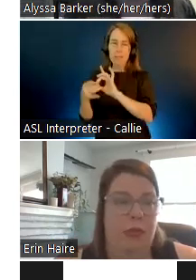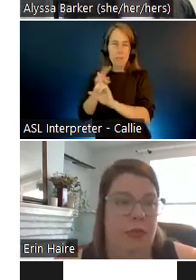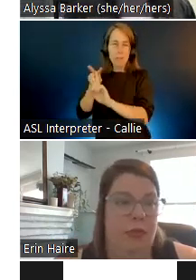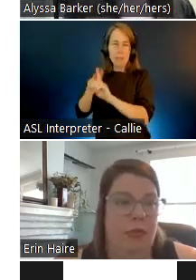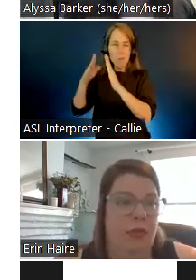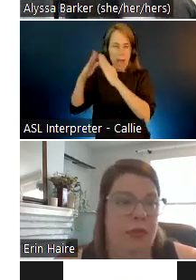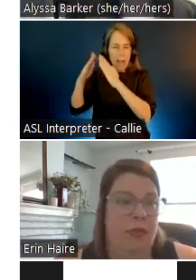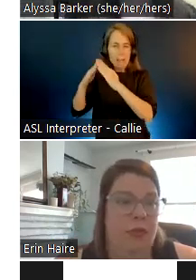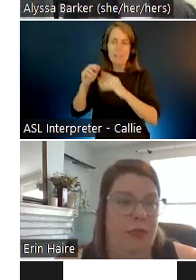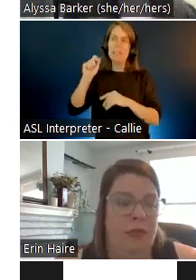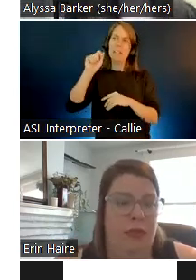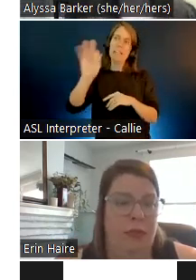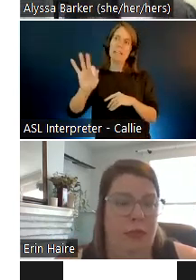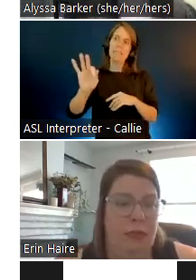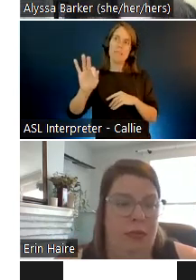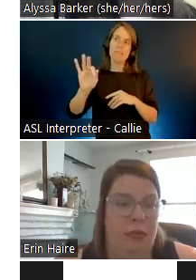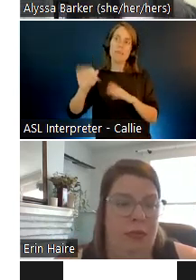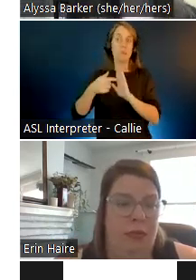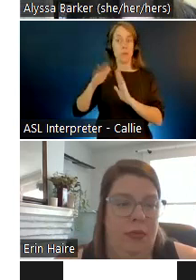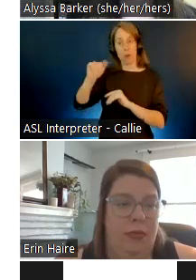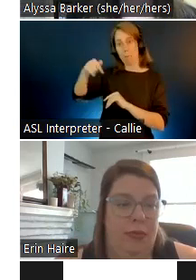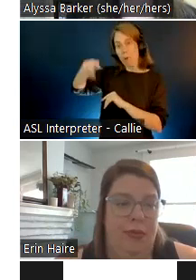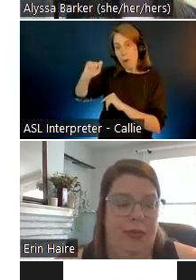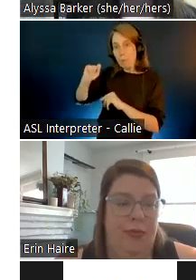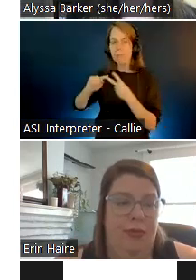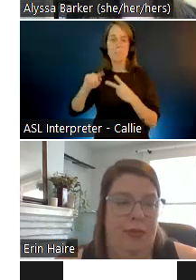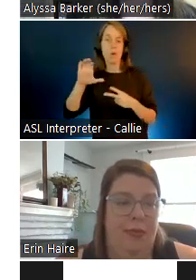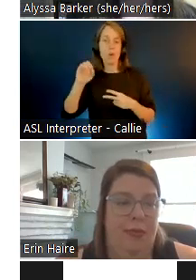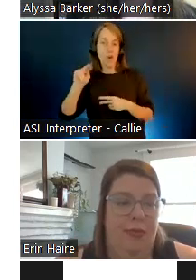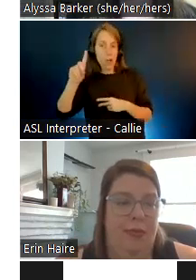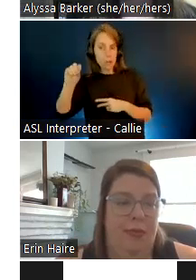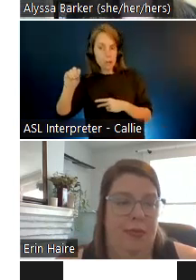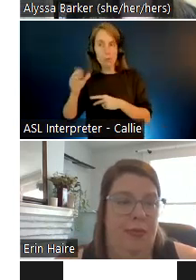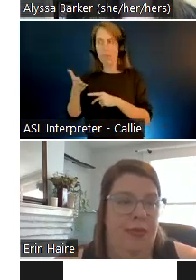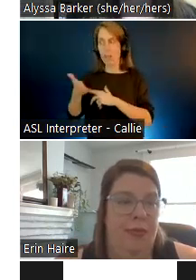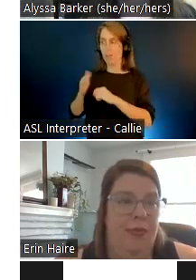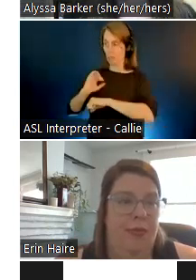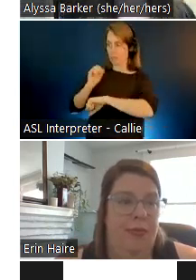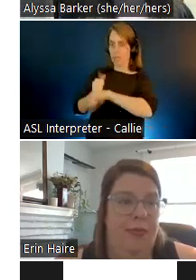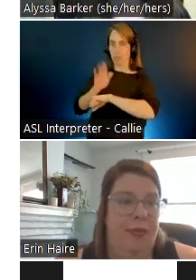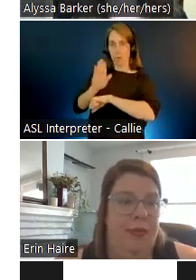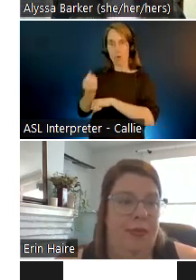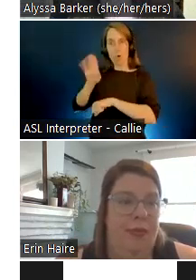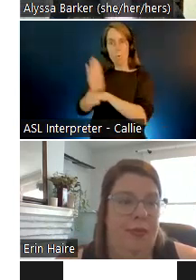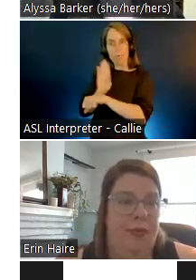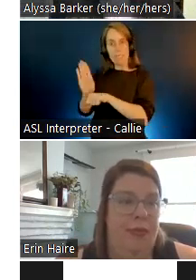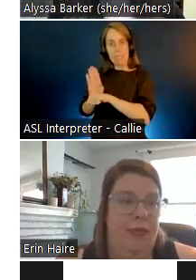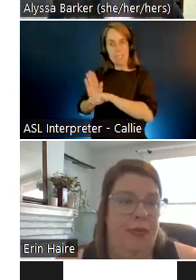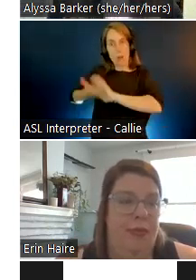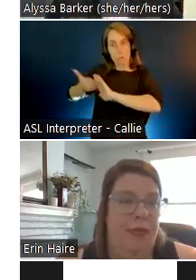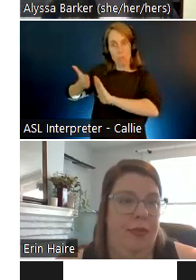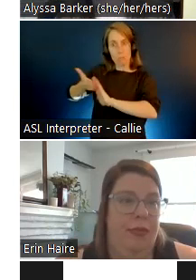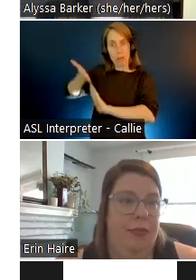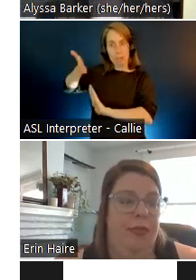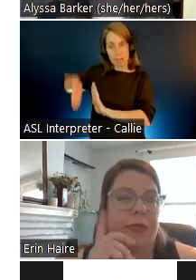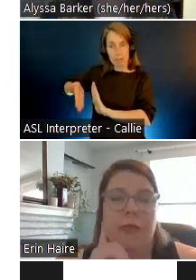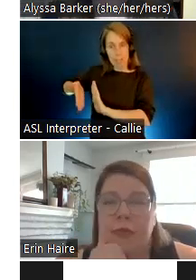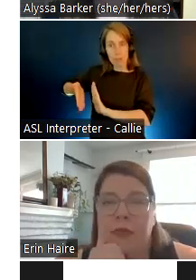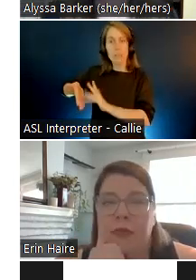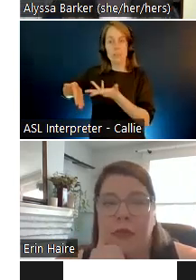out of an apartment or a condo you know let's say um all the condos are are are housing except this